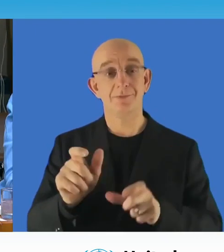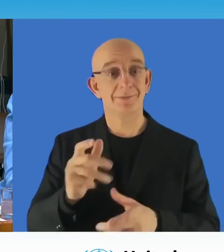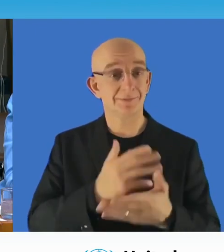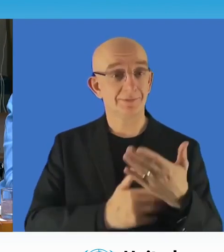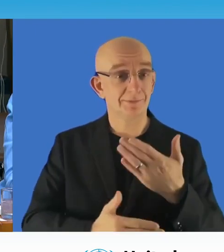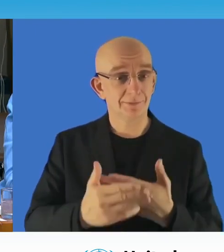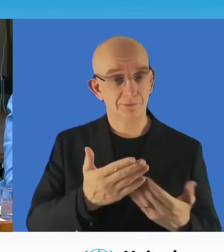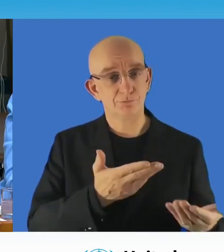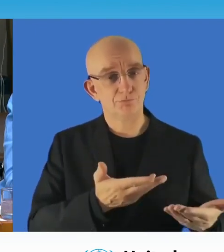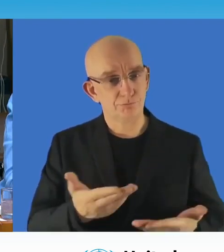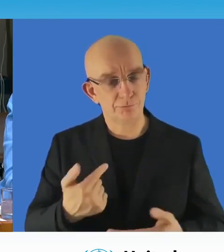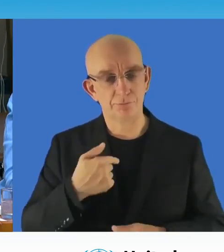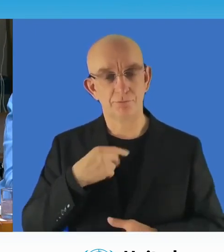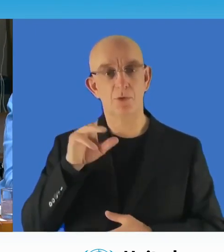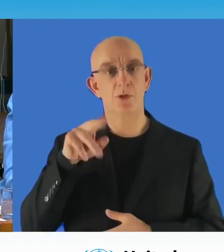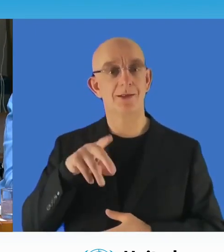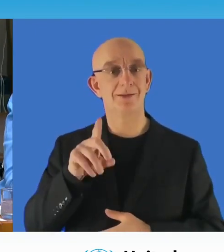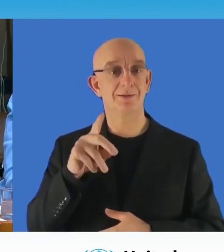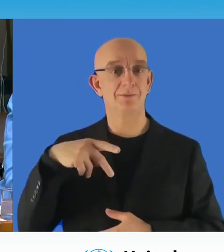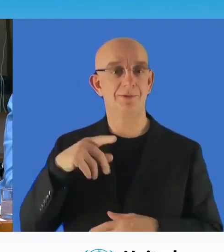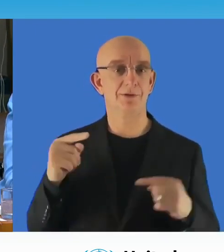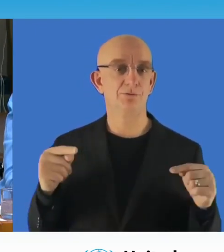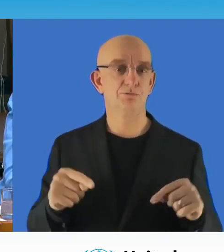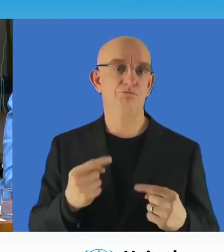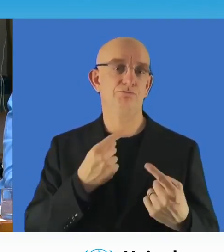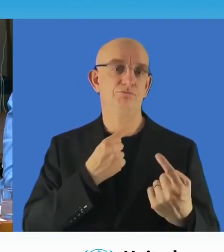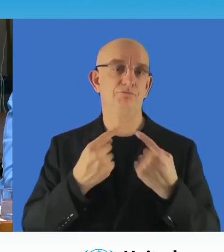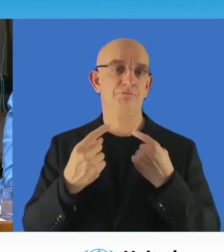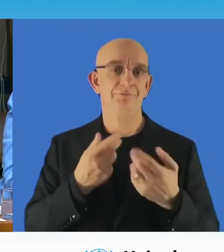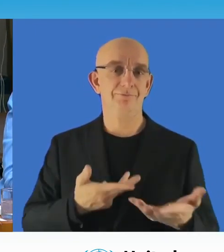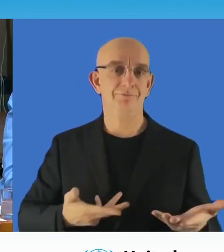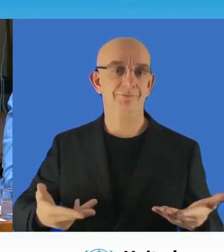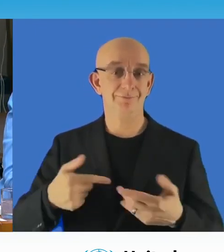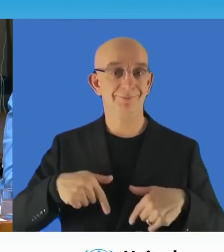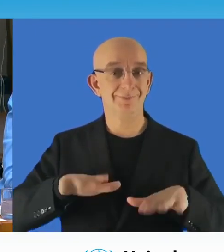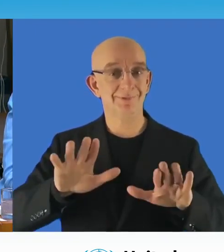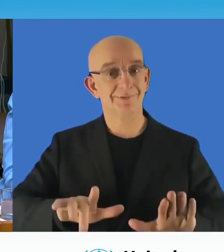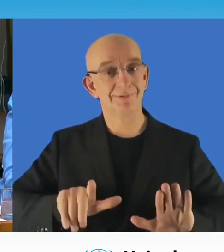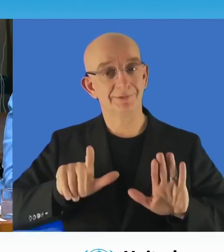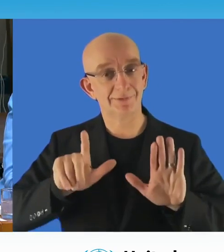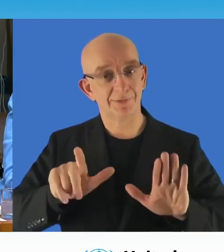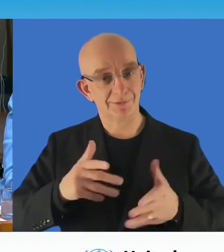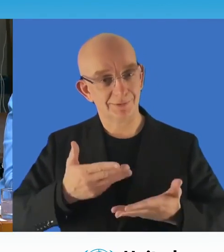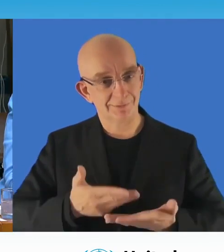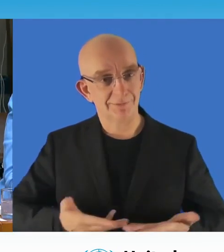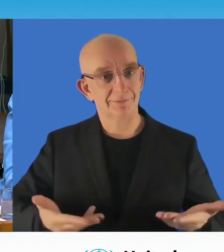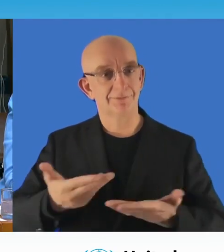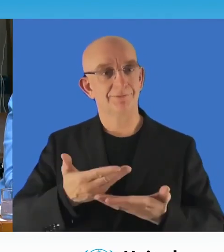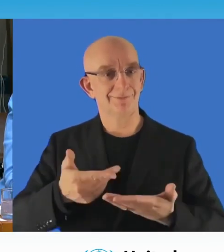that comes at a critical juncture as others have already noted the update to the disability and